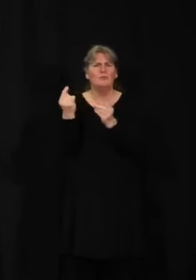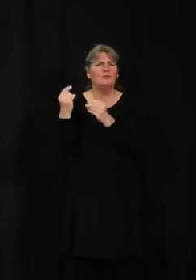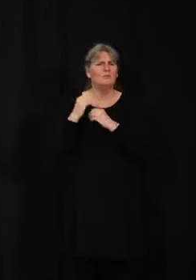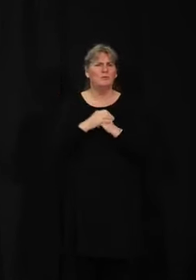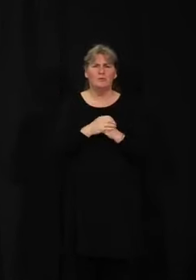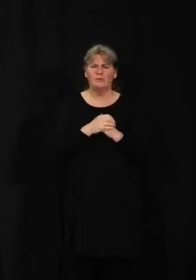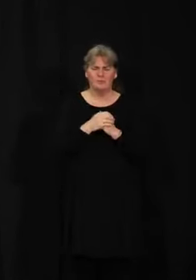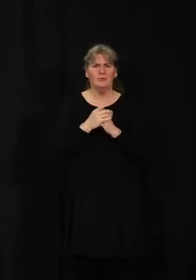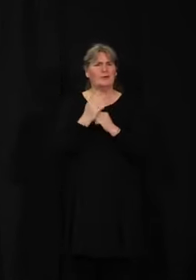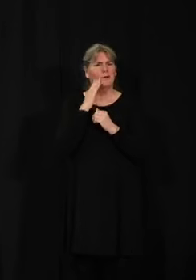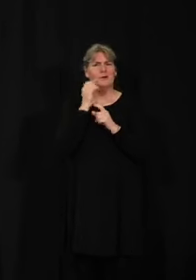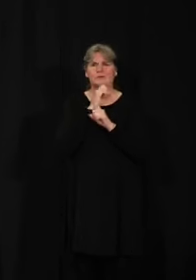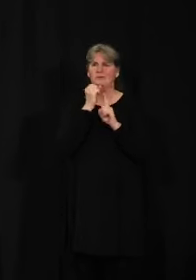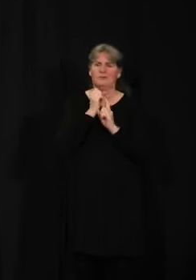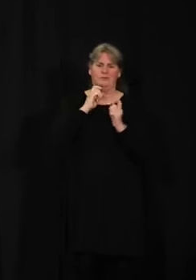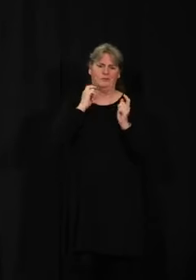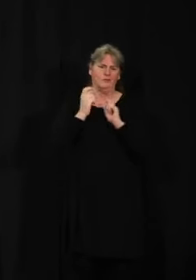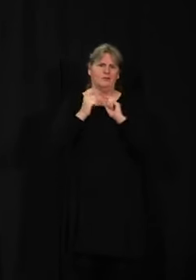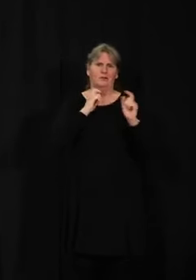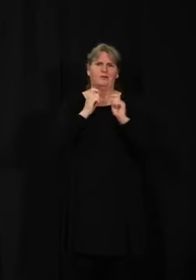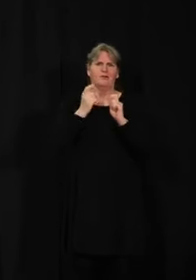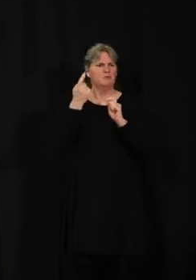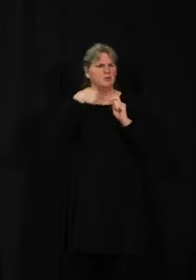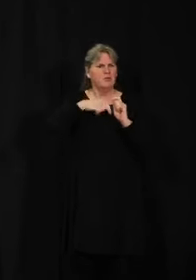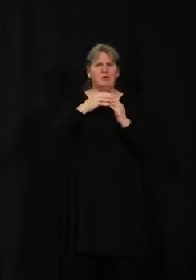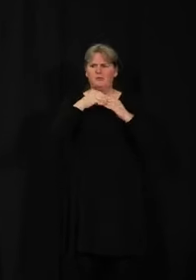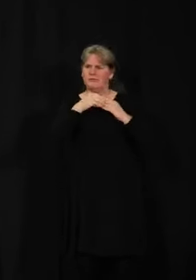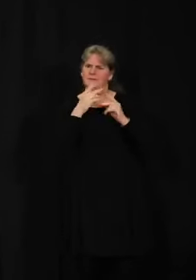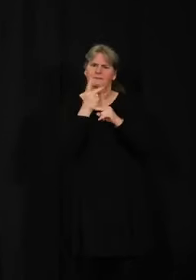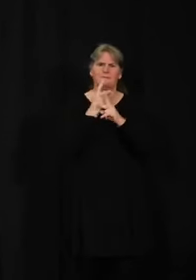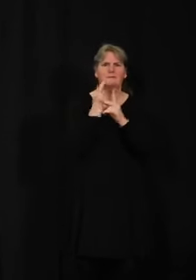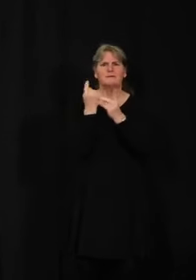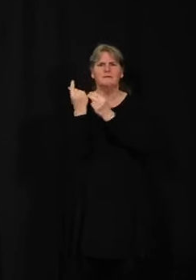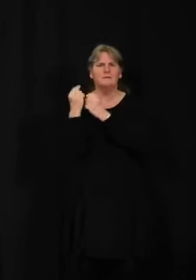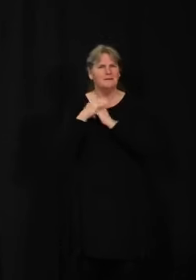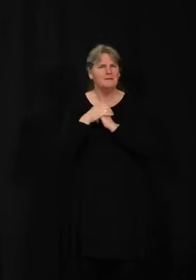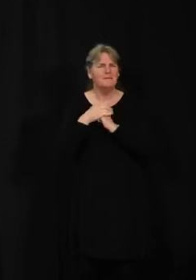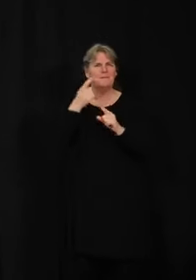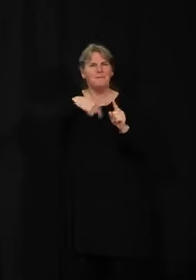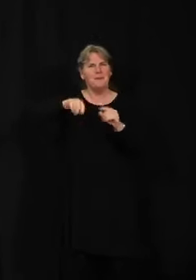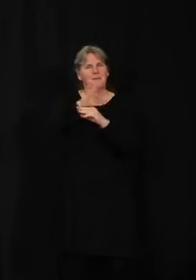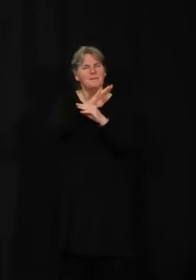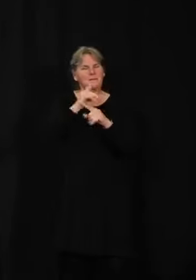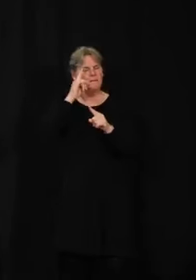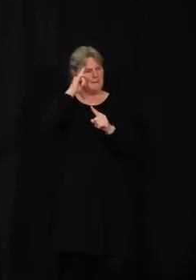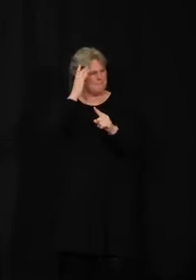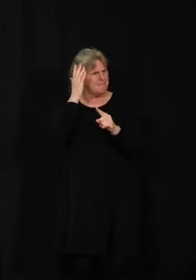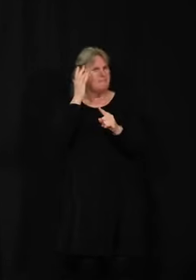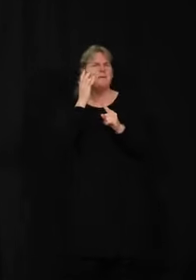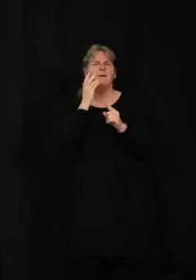this ever evolving situation. Many have taken time to consider how the current recommendations